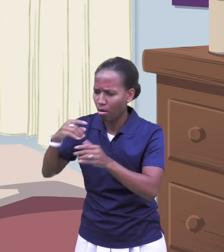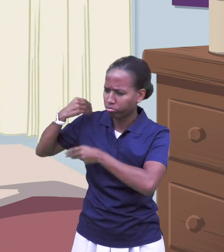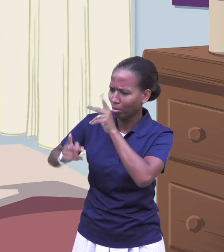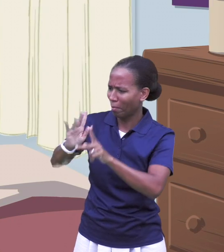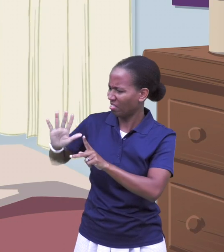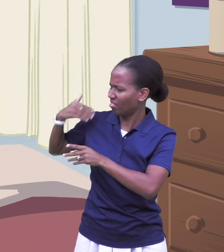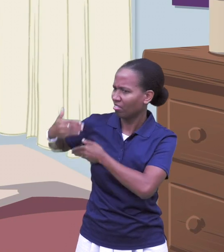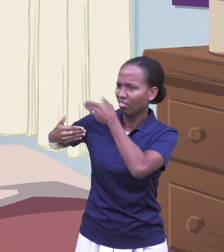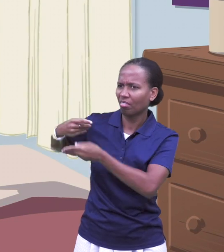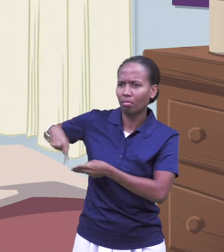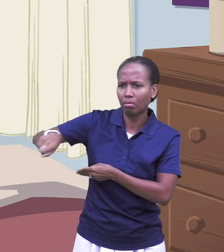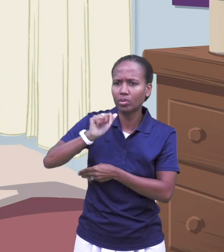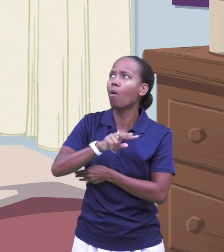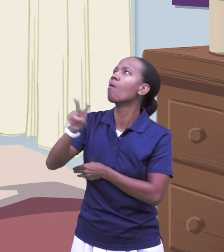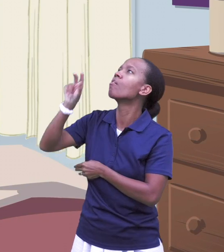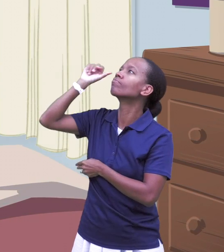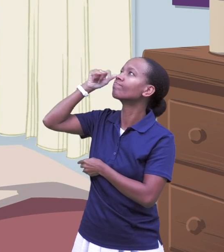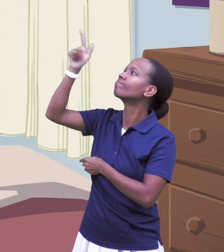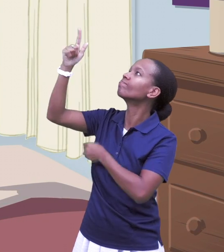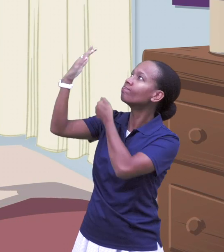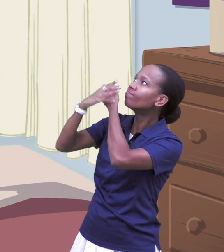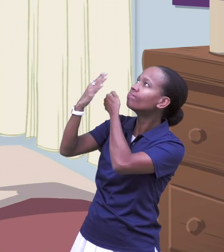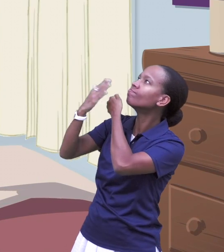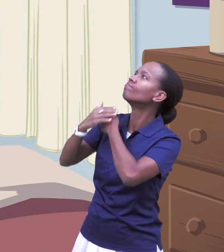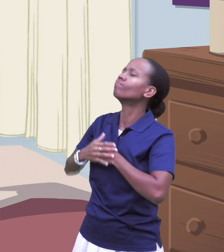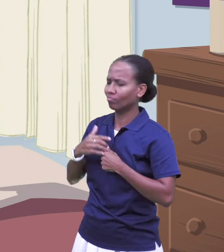so that every generation of God’s people can be challenged,